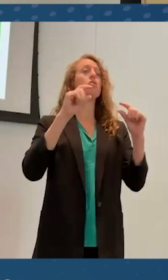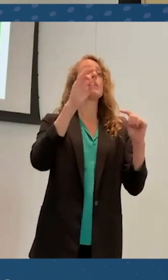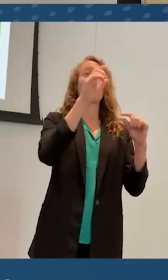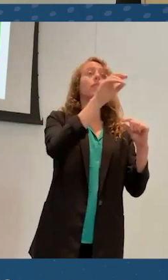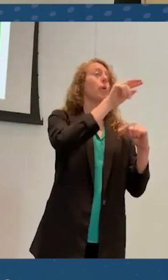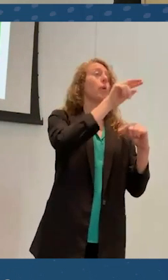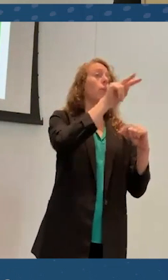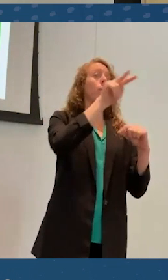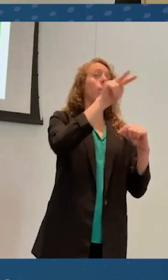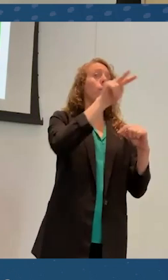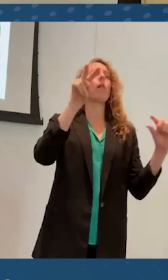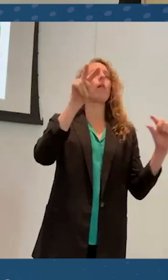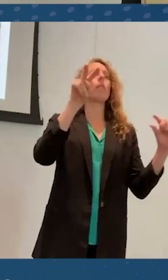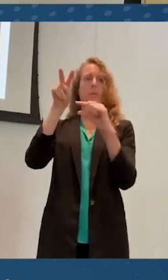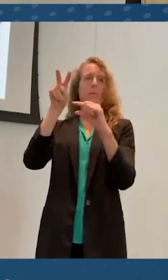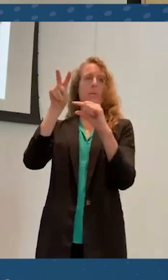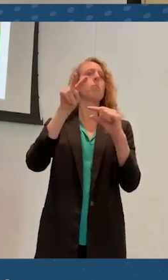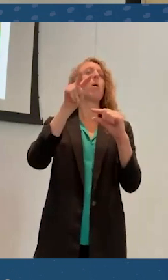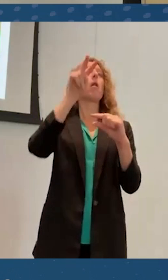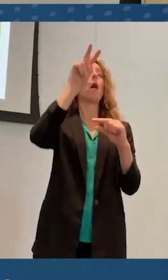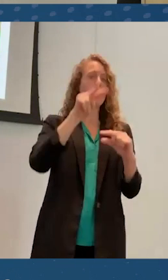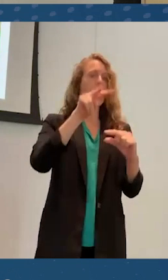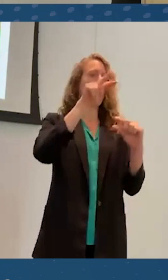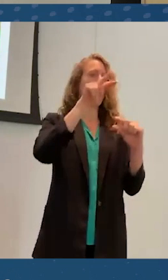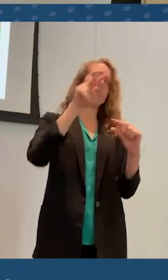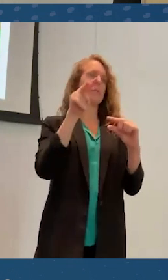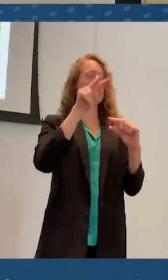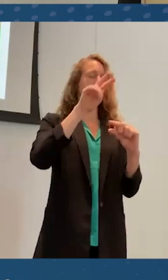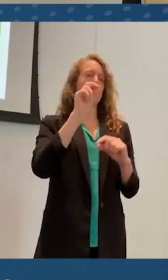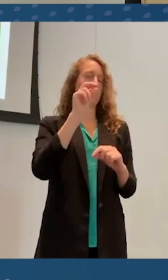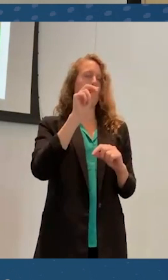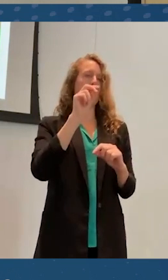remains the same. Additionally, we do some signaling